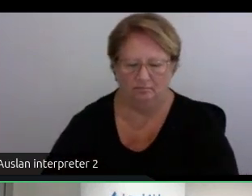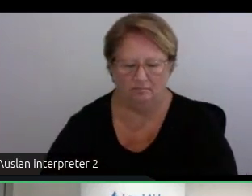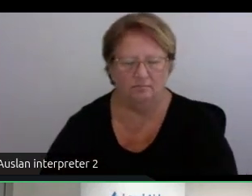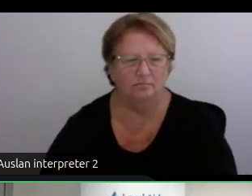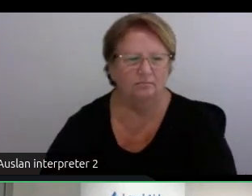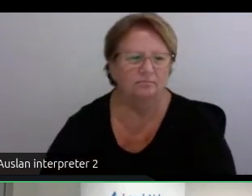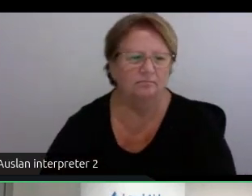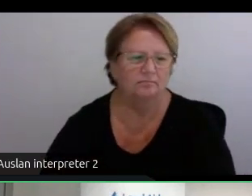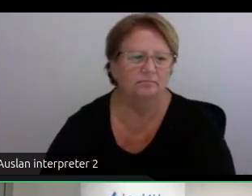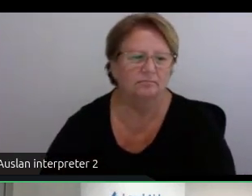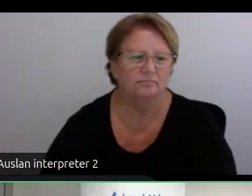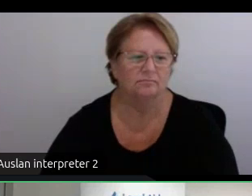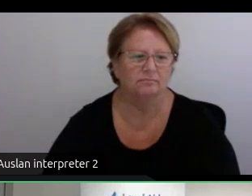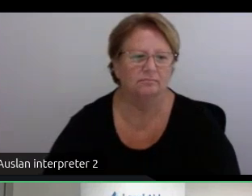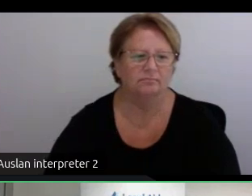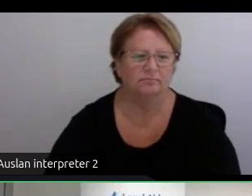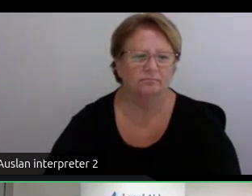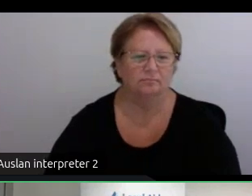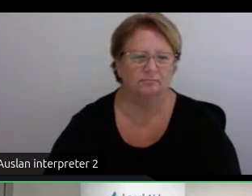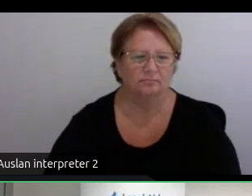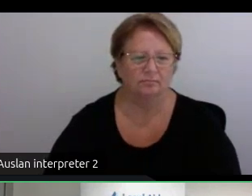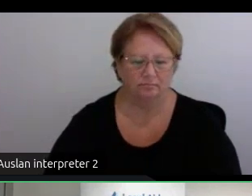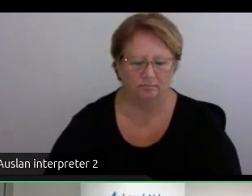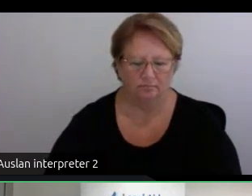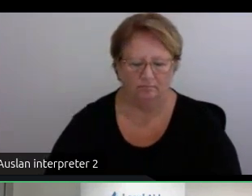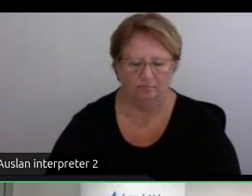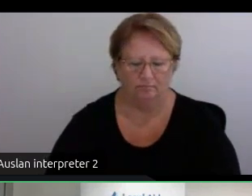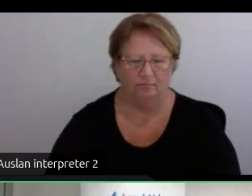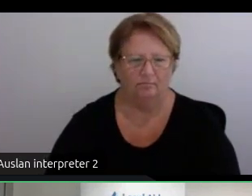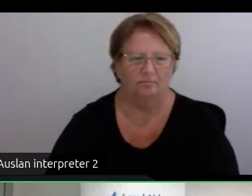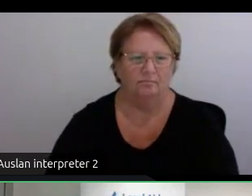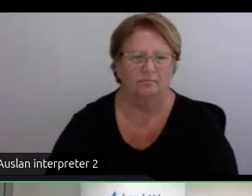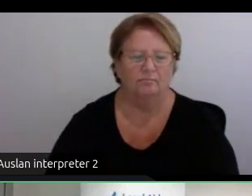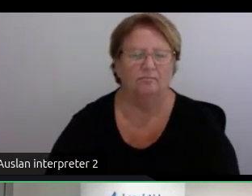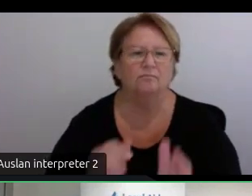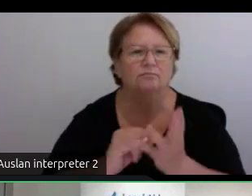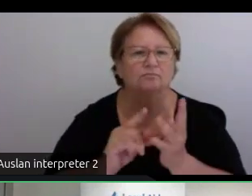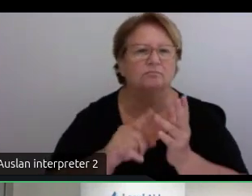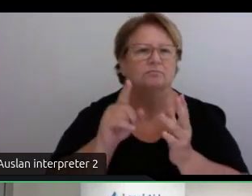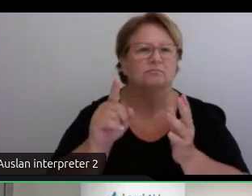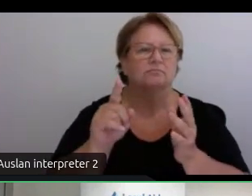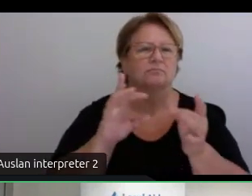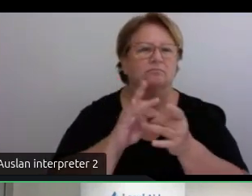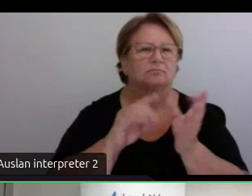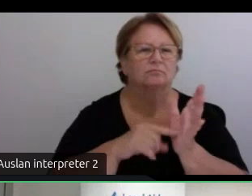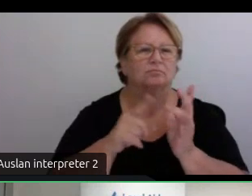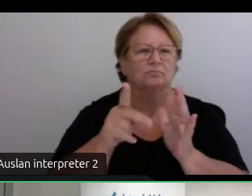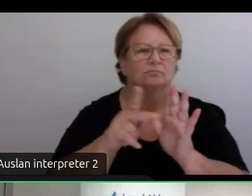to be just for one of them. Um because that's the accommodation attached to the policy and